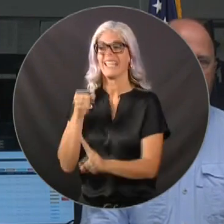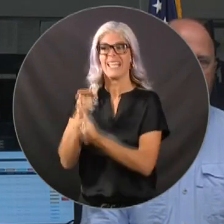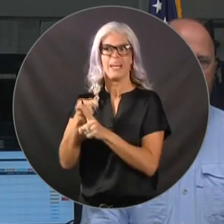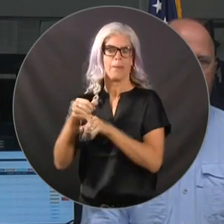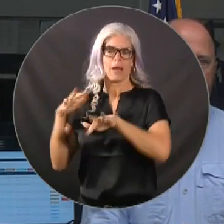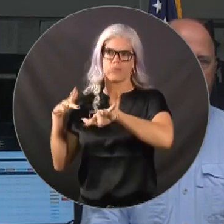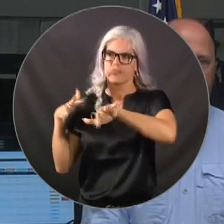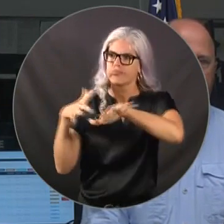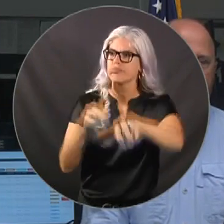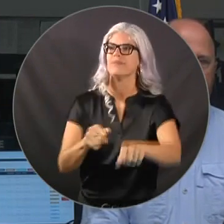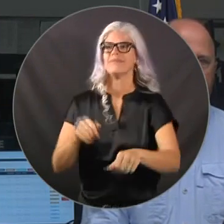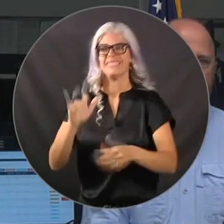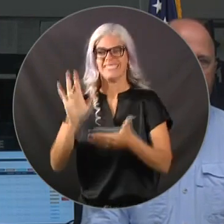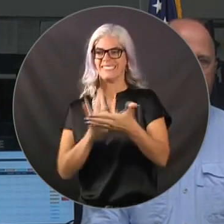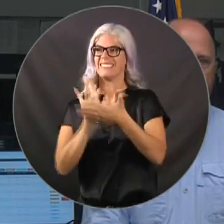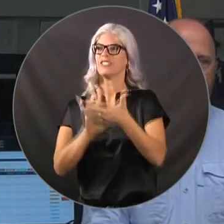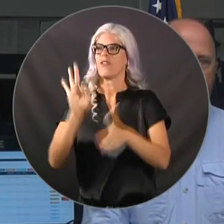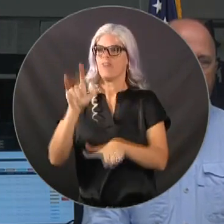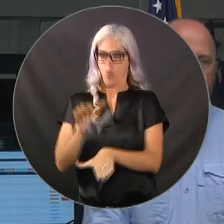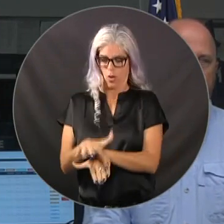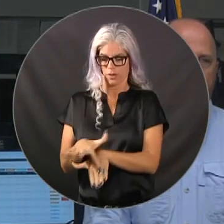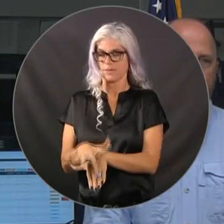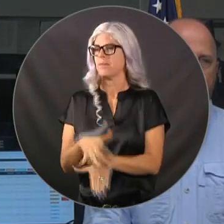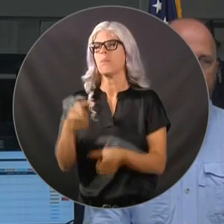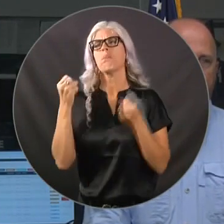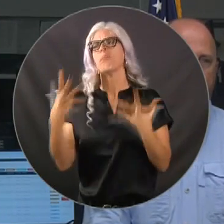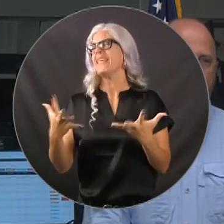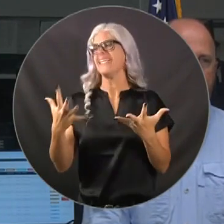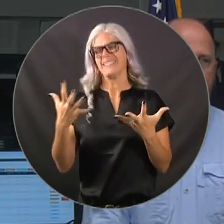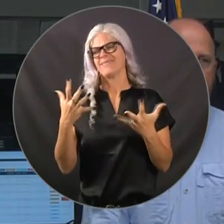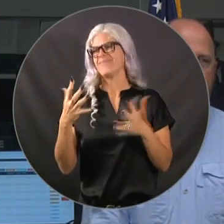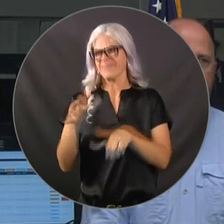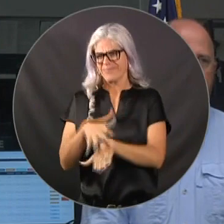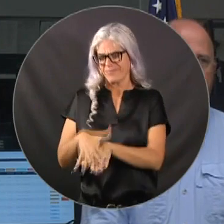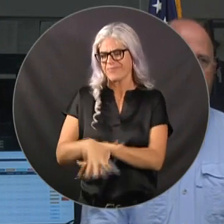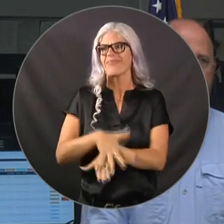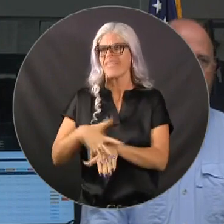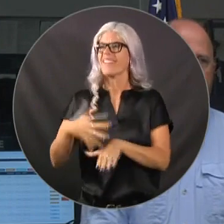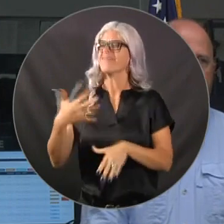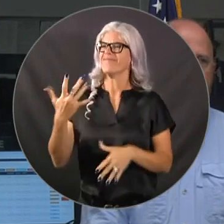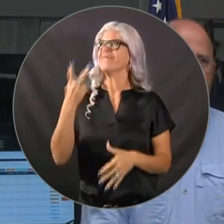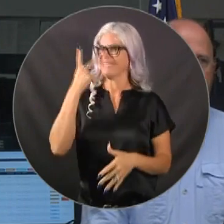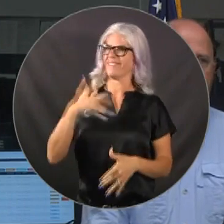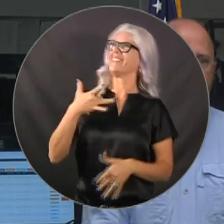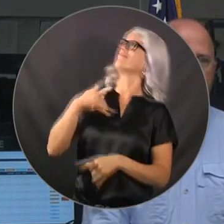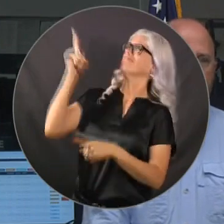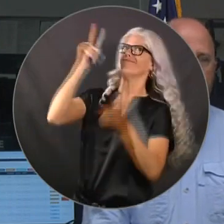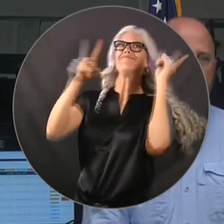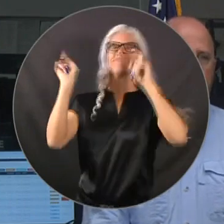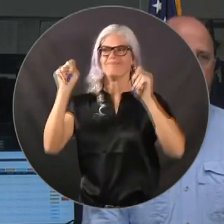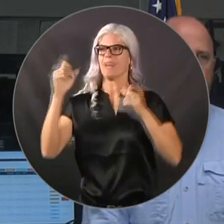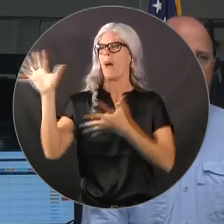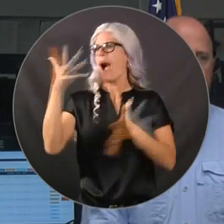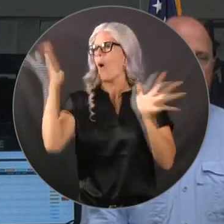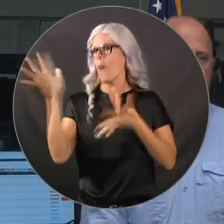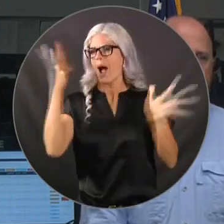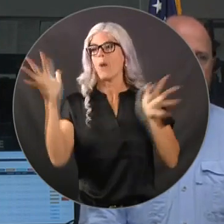much of the state already storm force winds, winds concern with the cold, bu